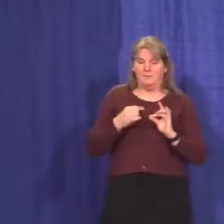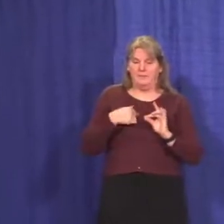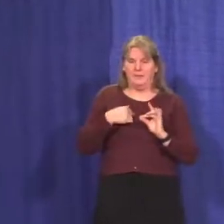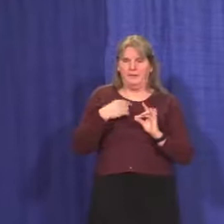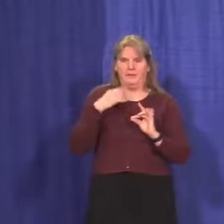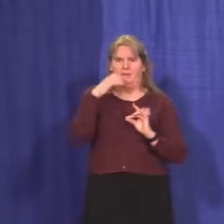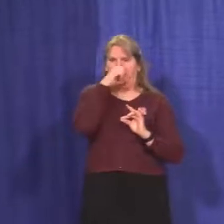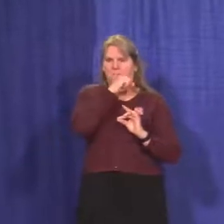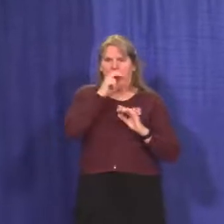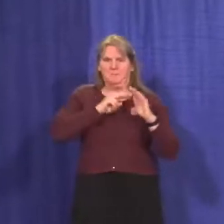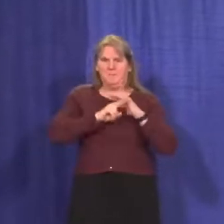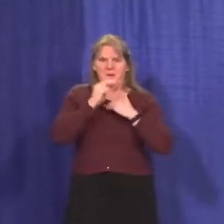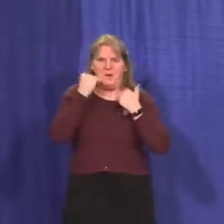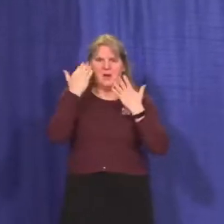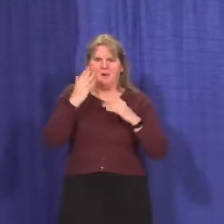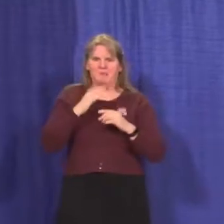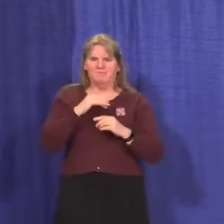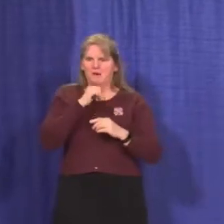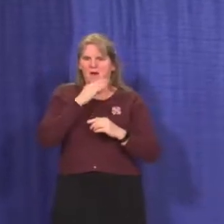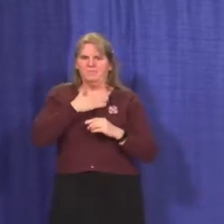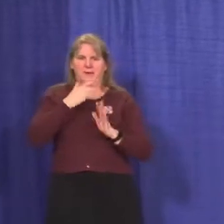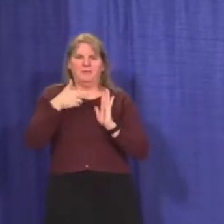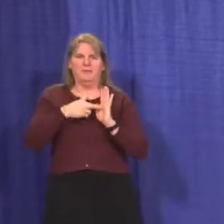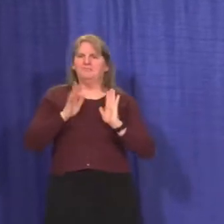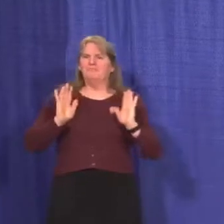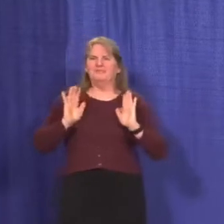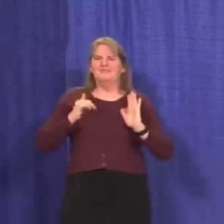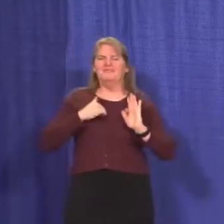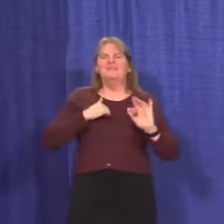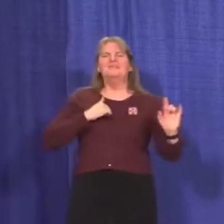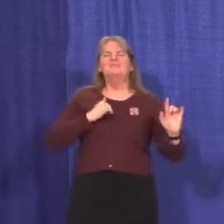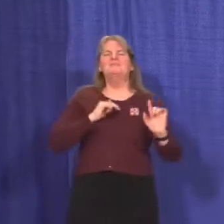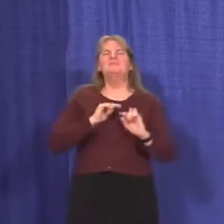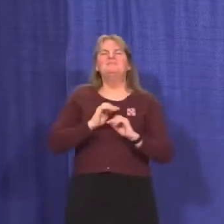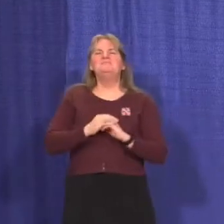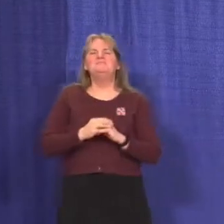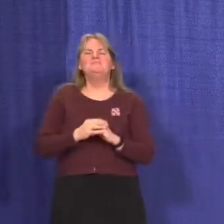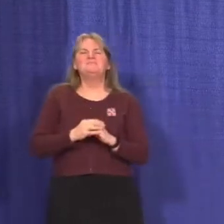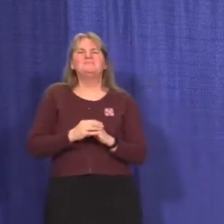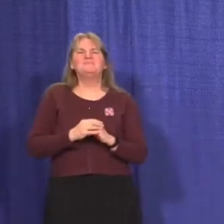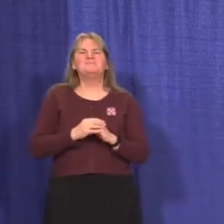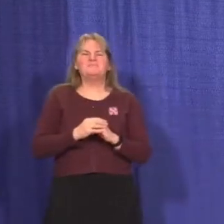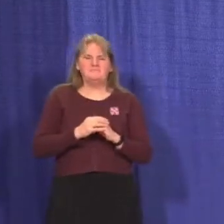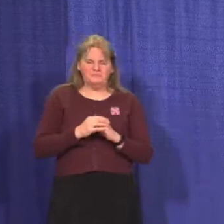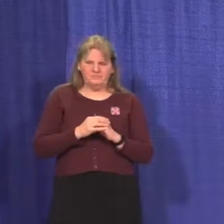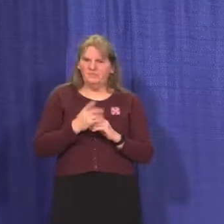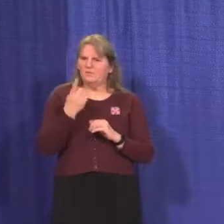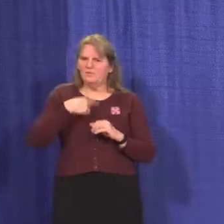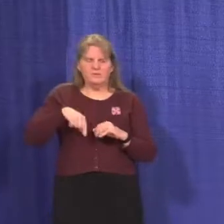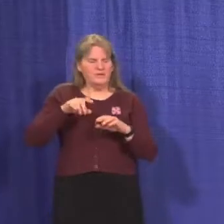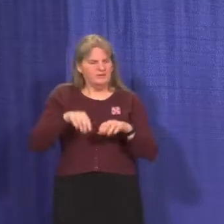job, but I think the call to arms that you mentioned that I